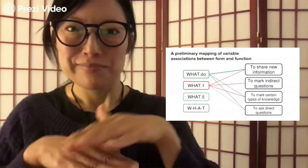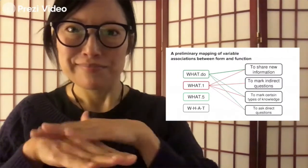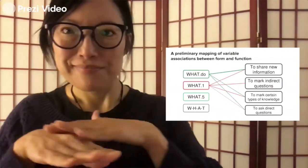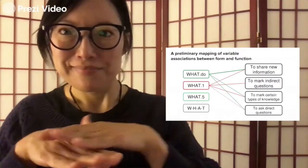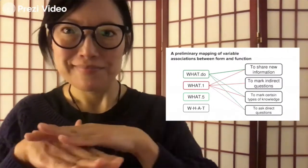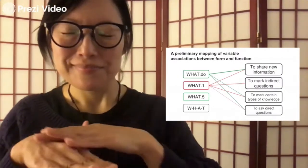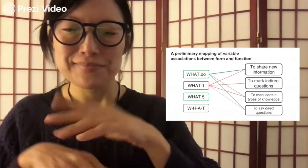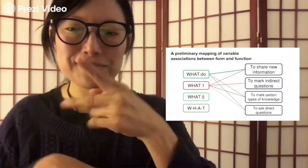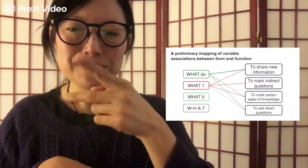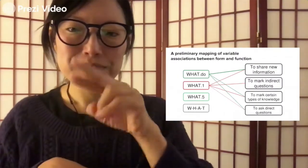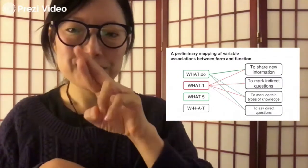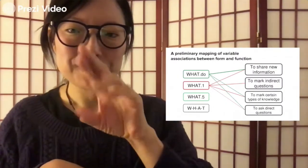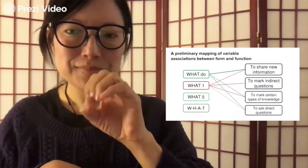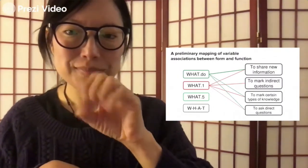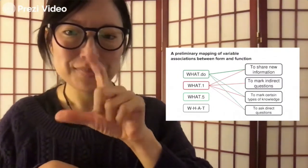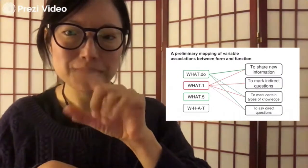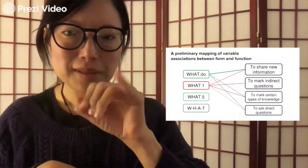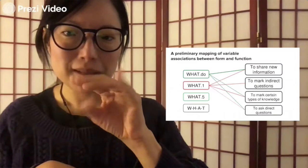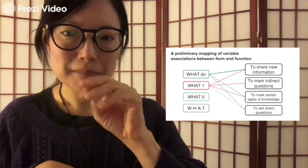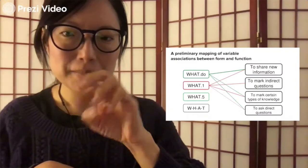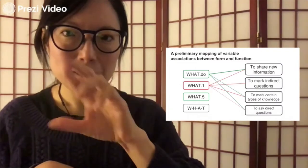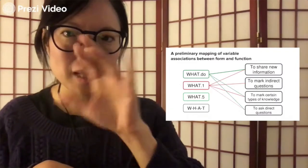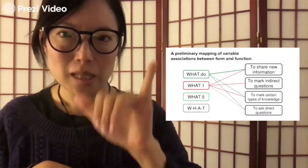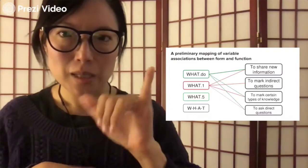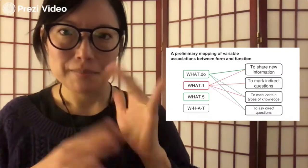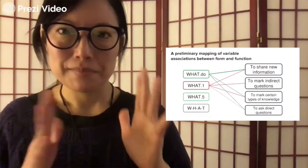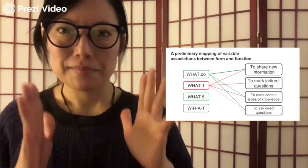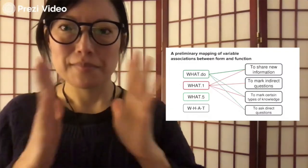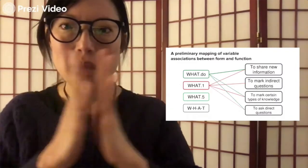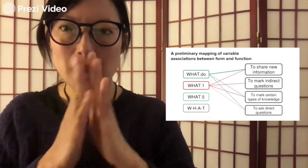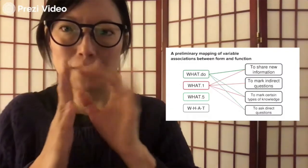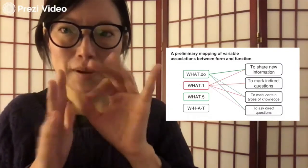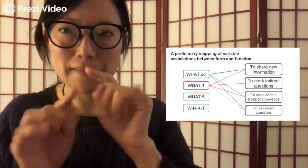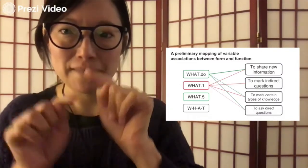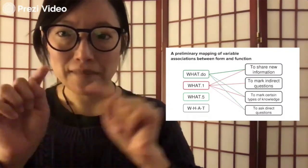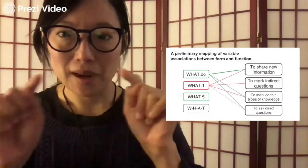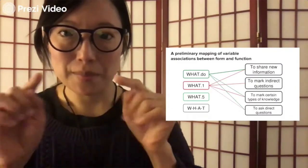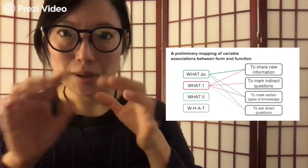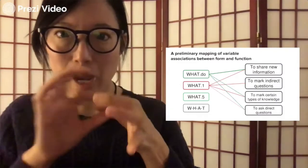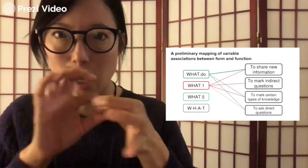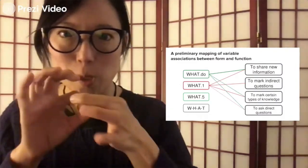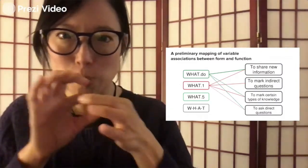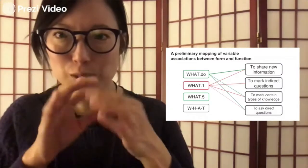the outcome that we made this preliminary mapping a variable